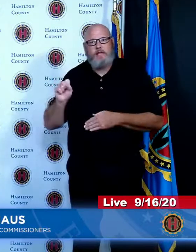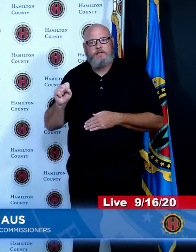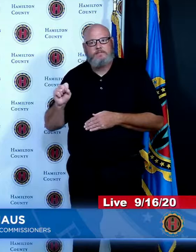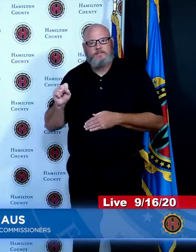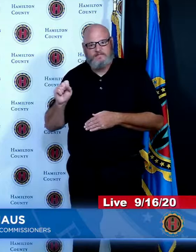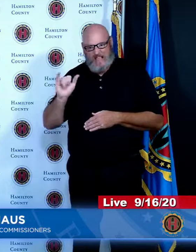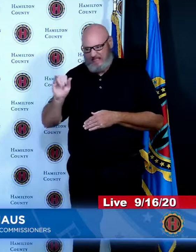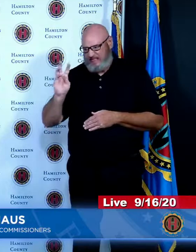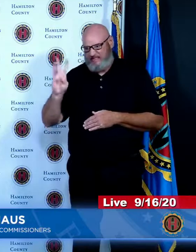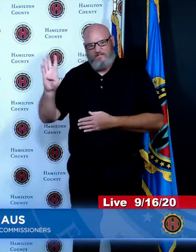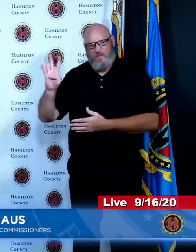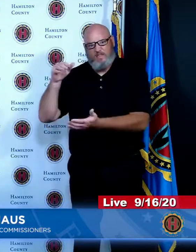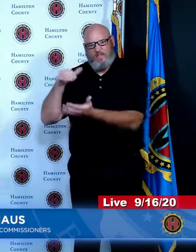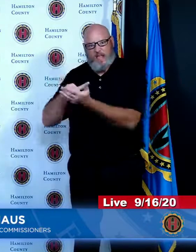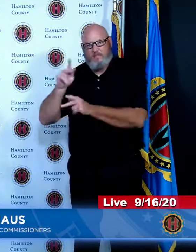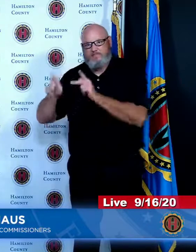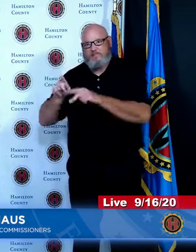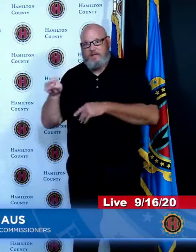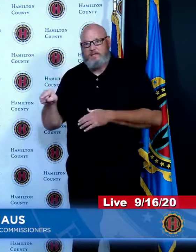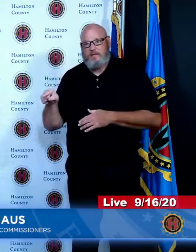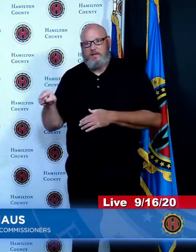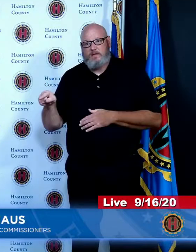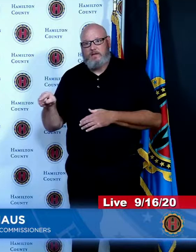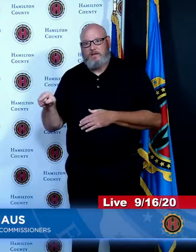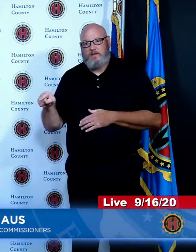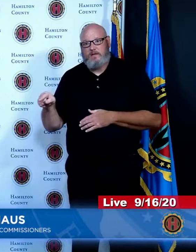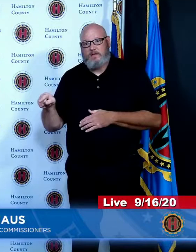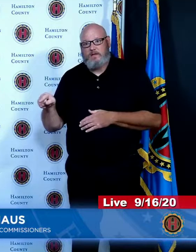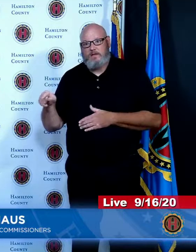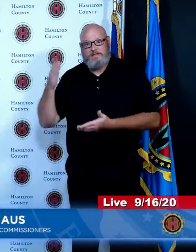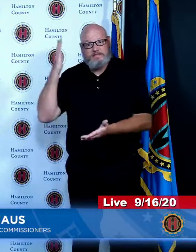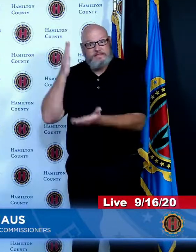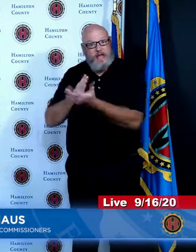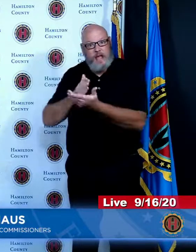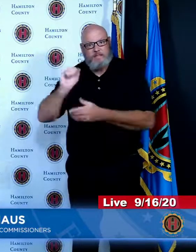full stop no more door-to-door no more online reporting